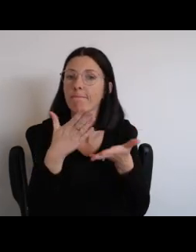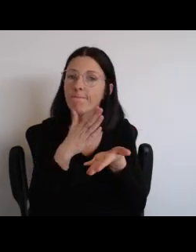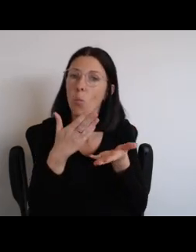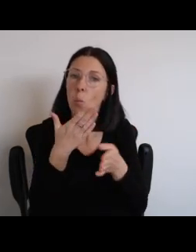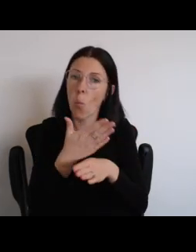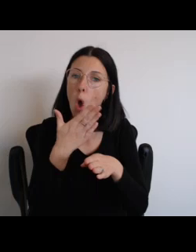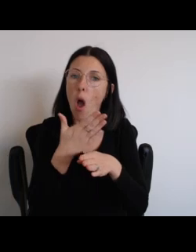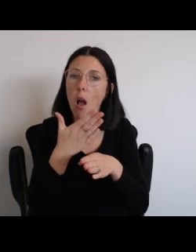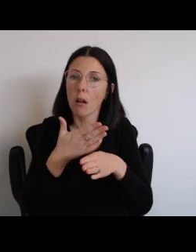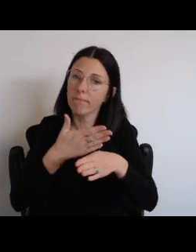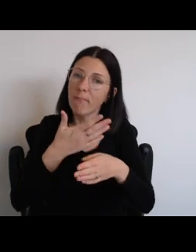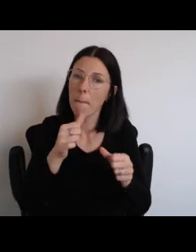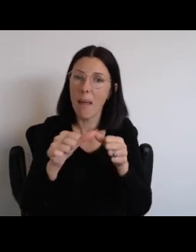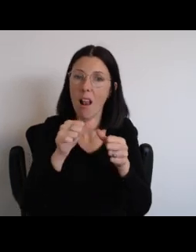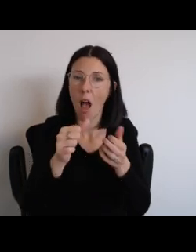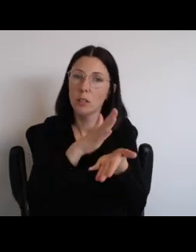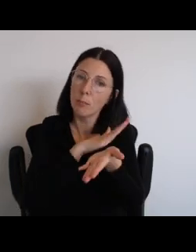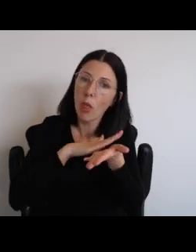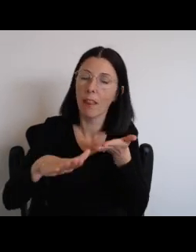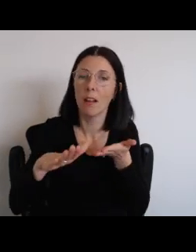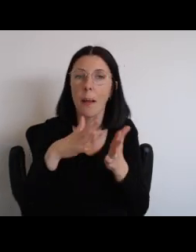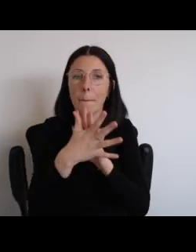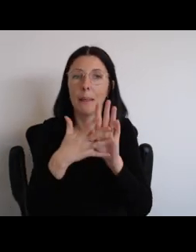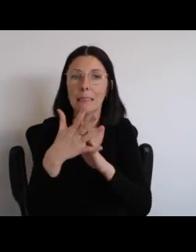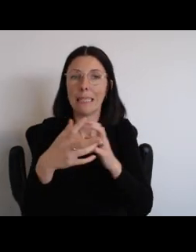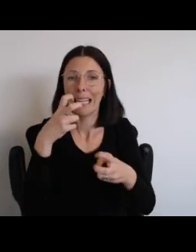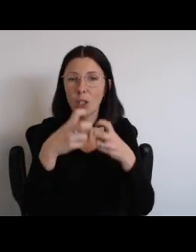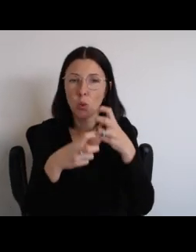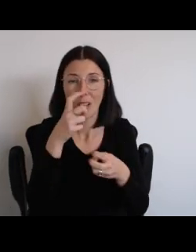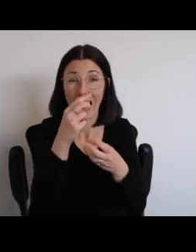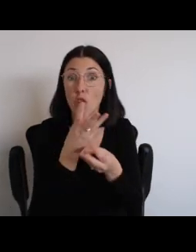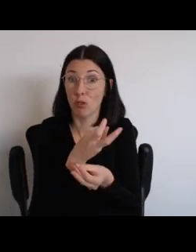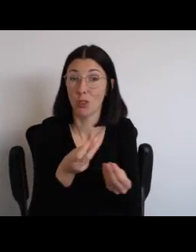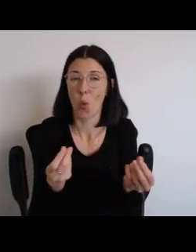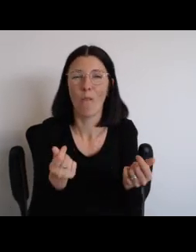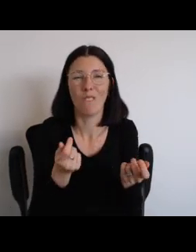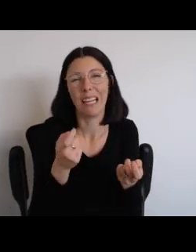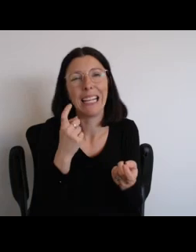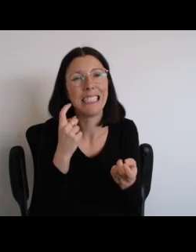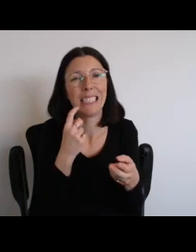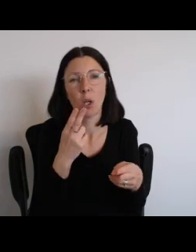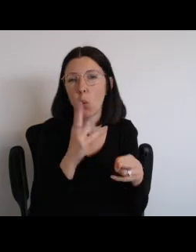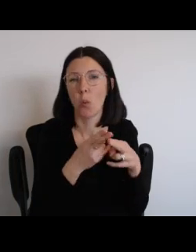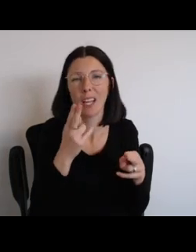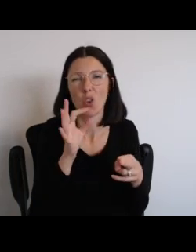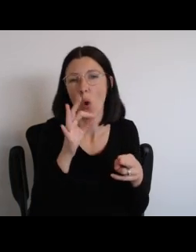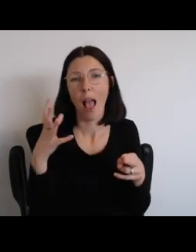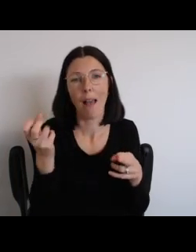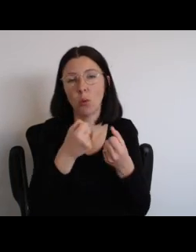you know able to be resolved without um long and ongoing expensive litigation so for that client